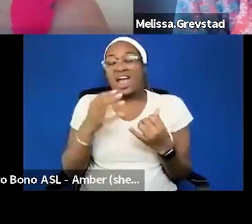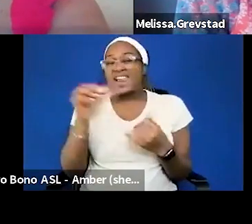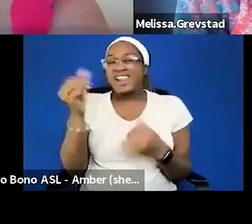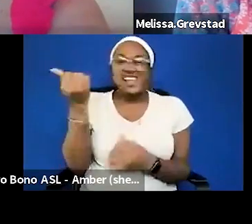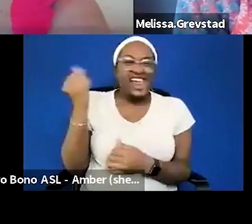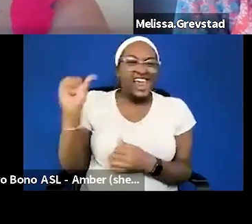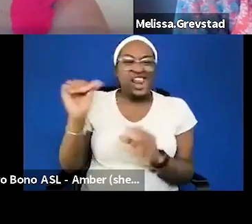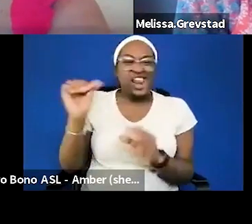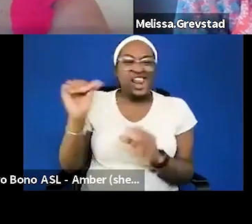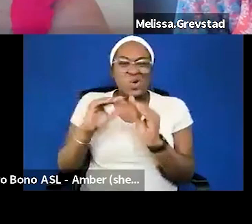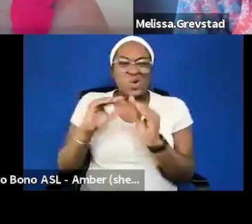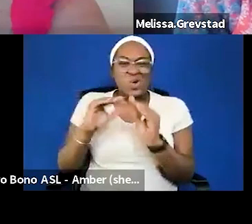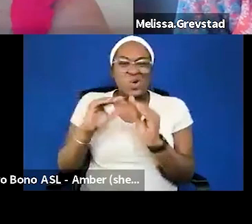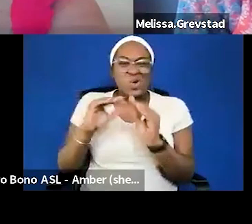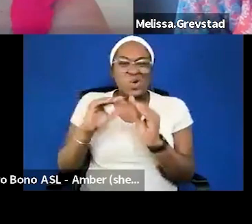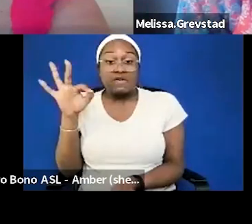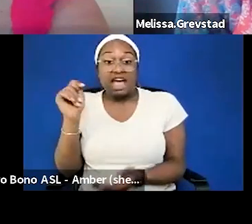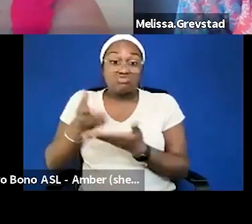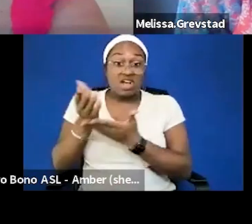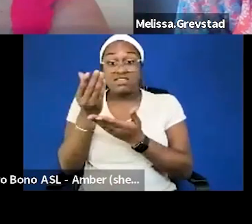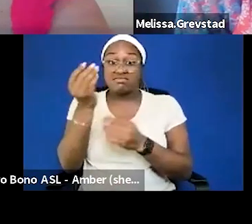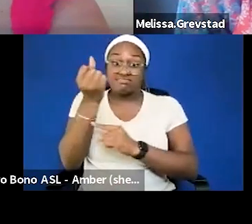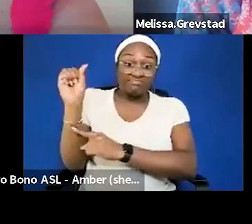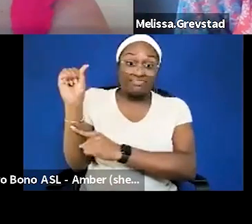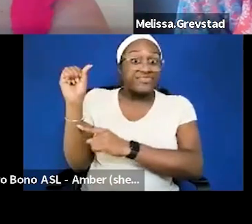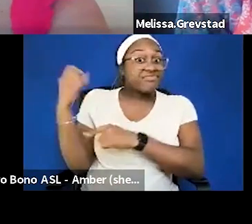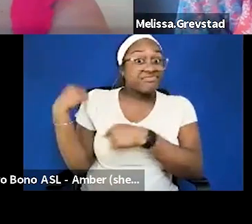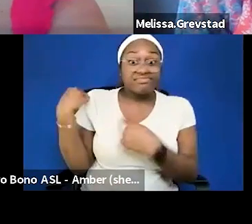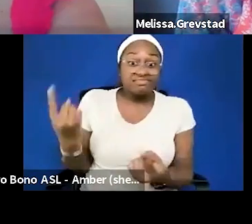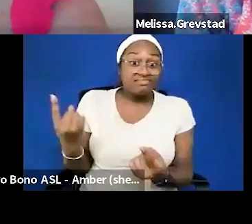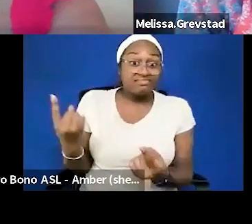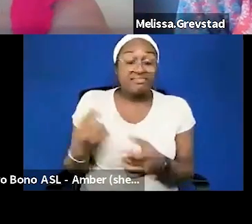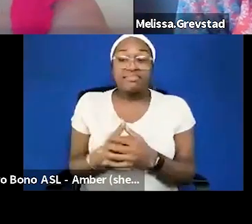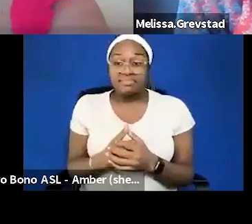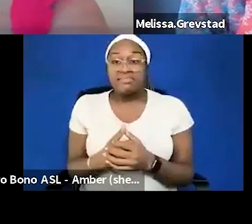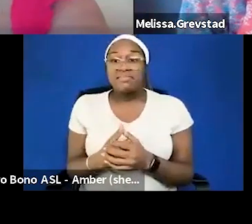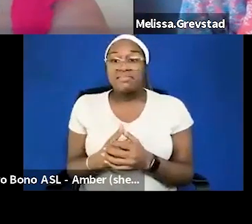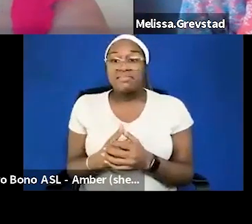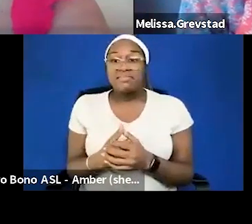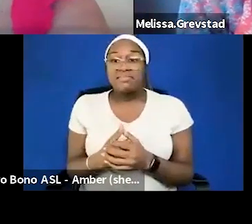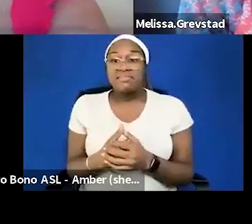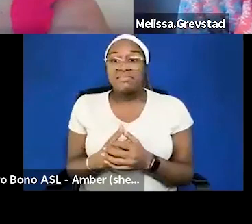That's rights movement ever. So this is you know, this is really unique.